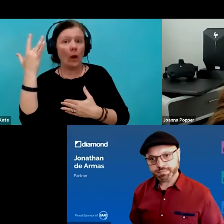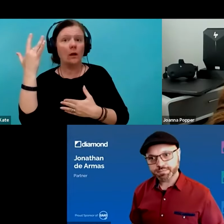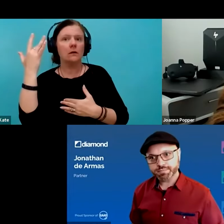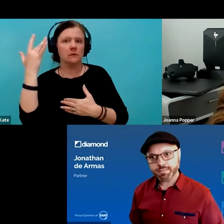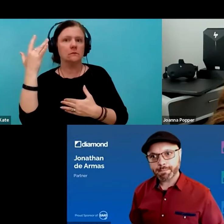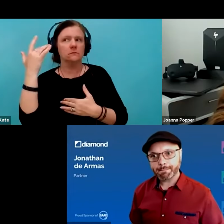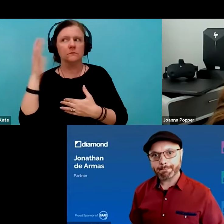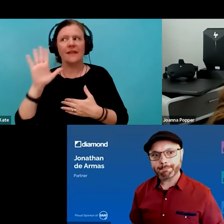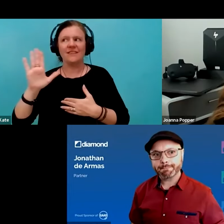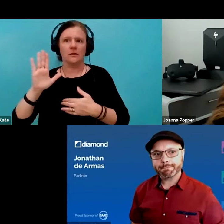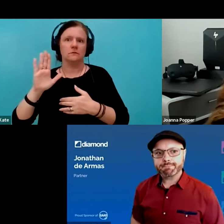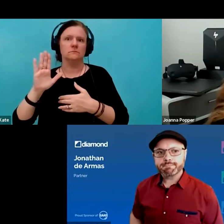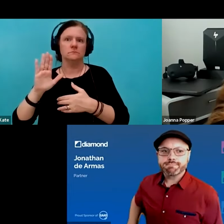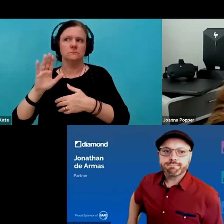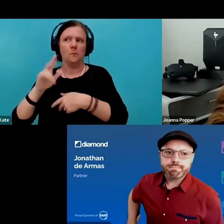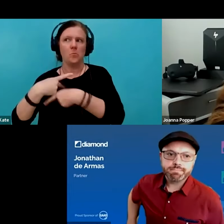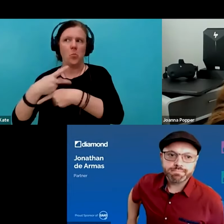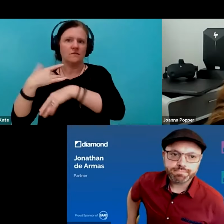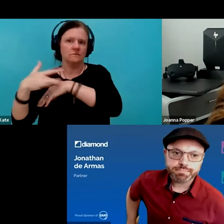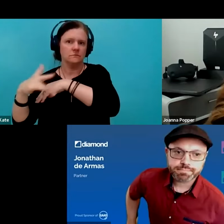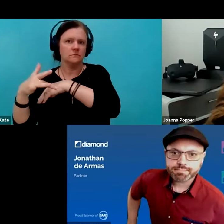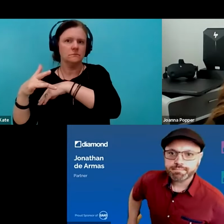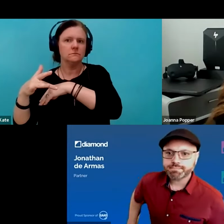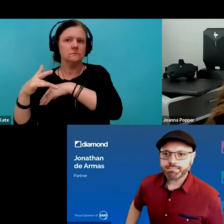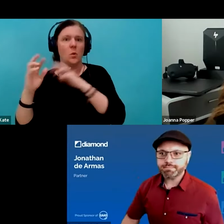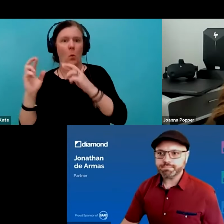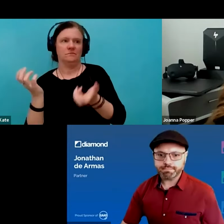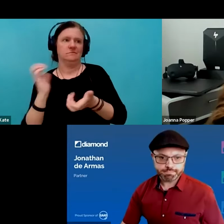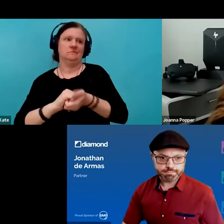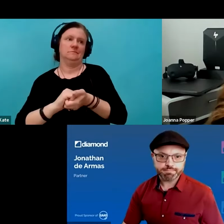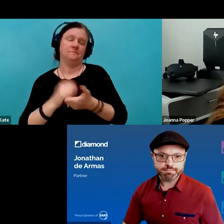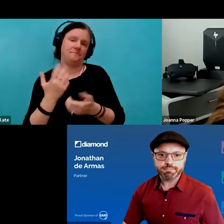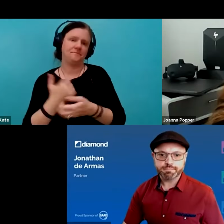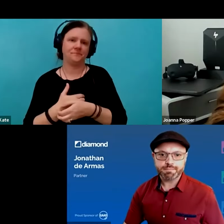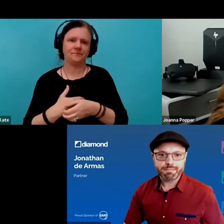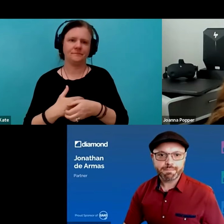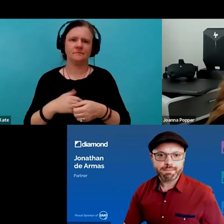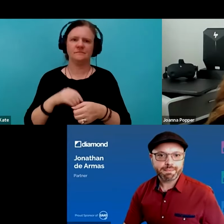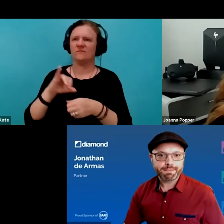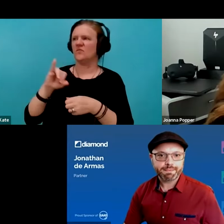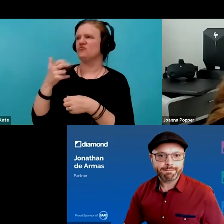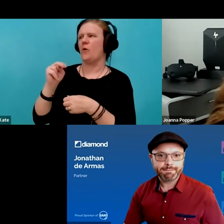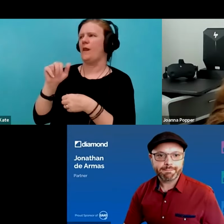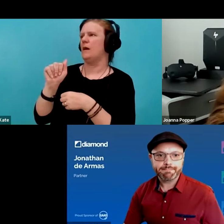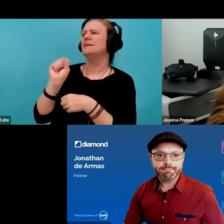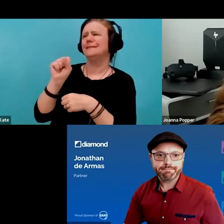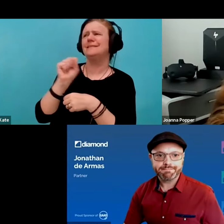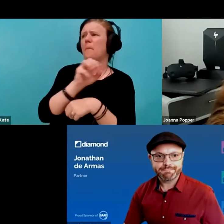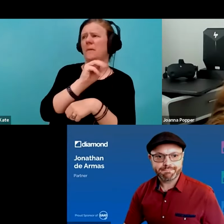their productivity suite that we will probably be able to collaborate in ways we never thought of. Joanna Popper: Microsoft send some really great work around accessibility